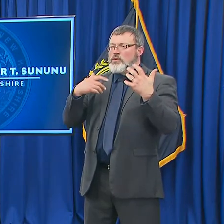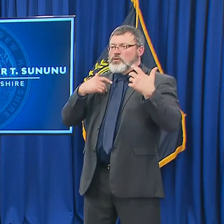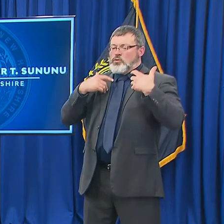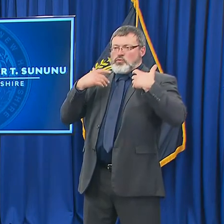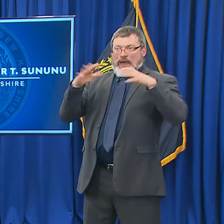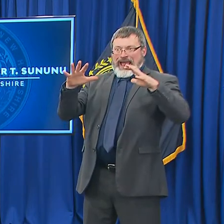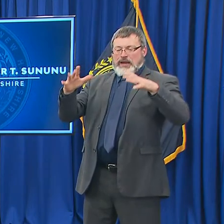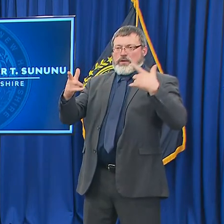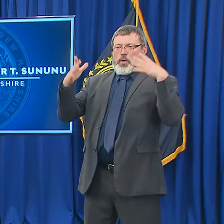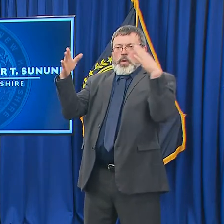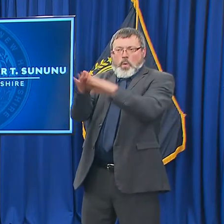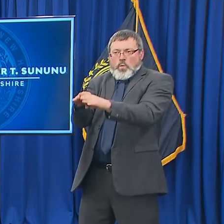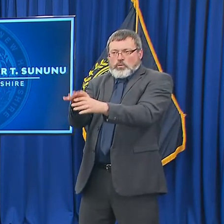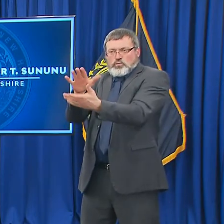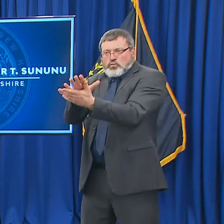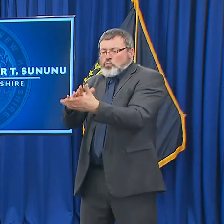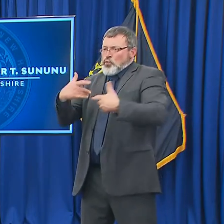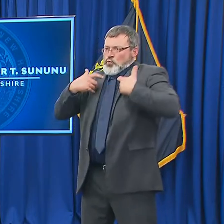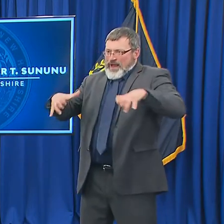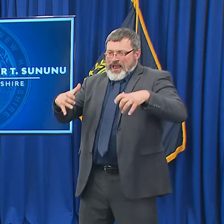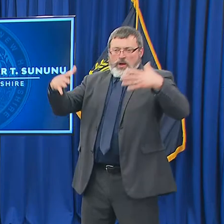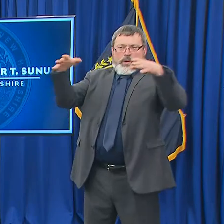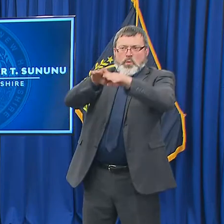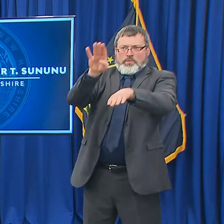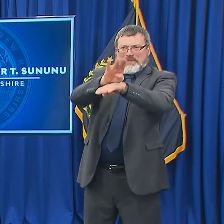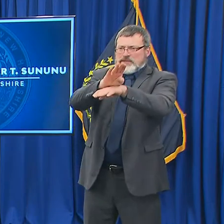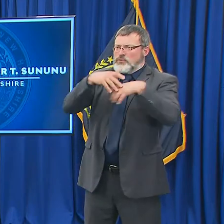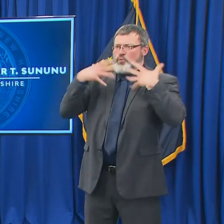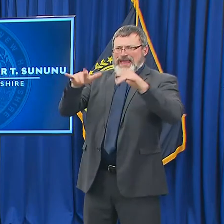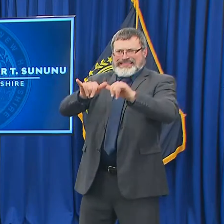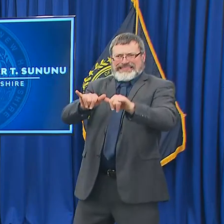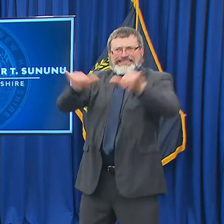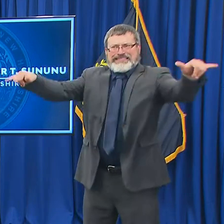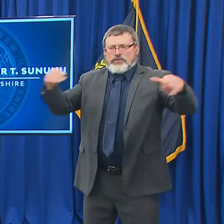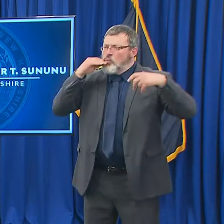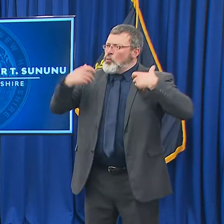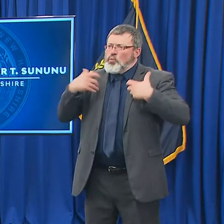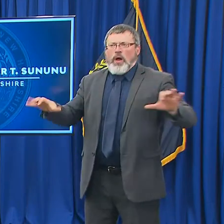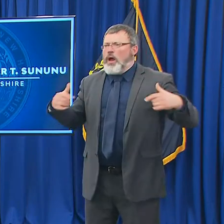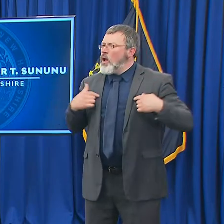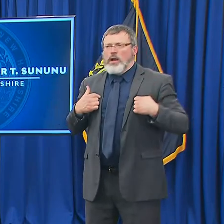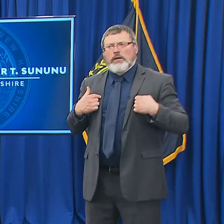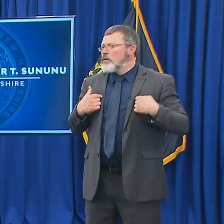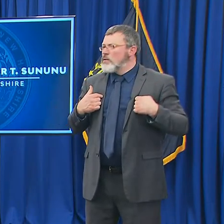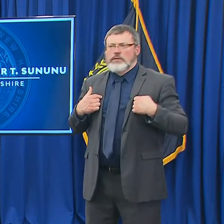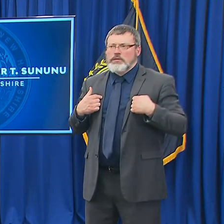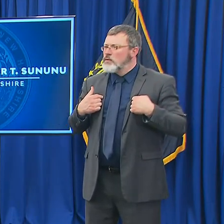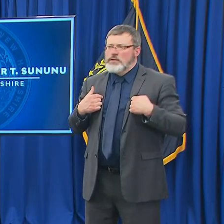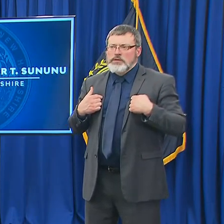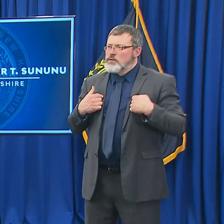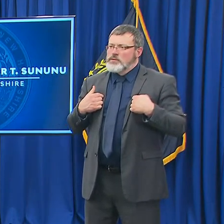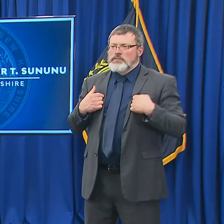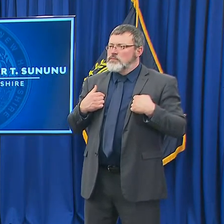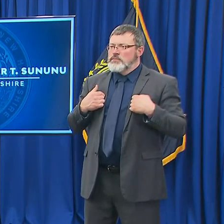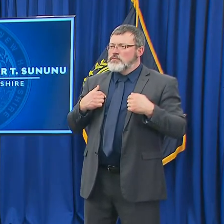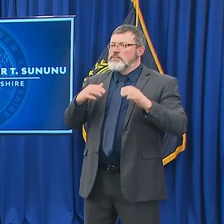I think they're working week we went over it earlier this week. They're adding a couple other variables in there. So I don't know if the department has anything more.